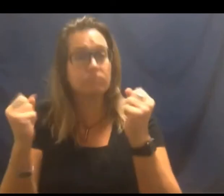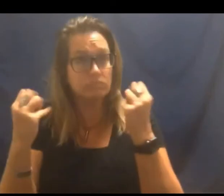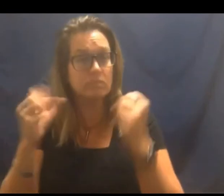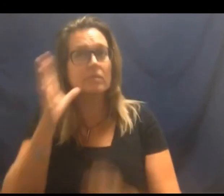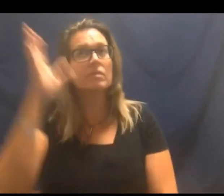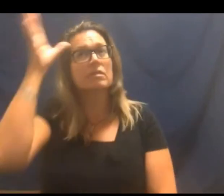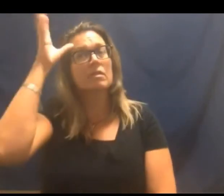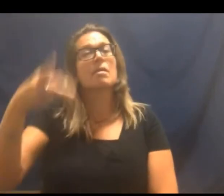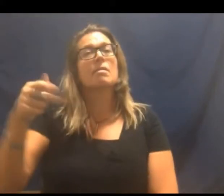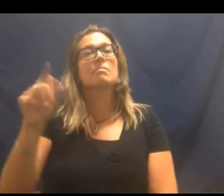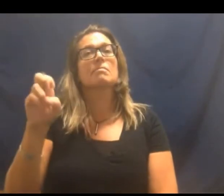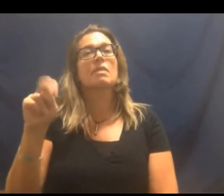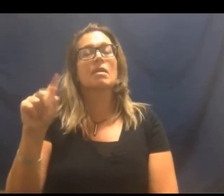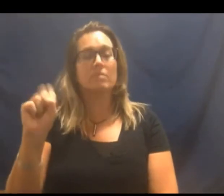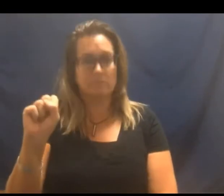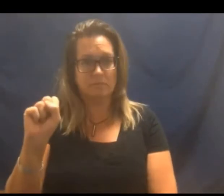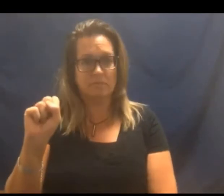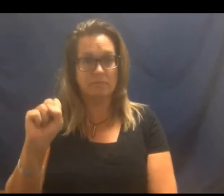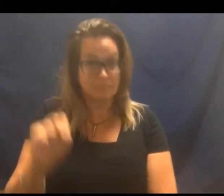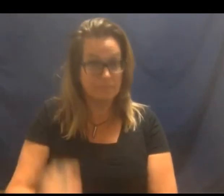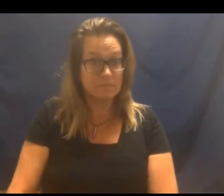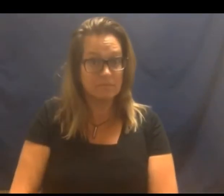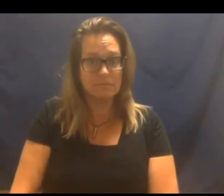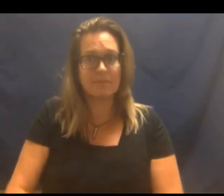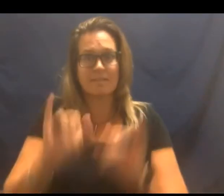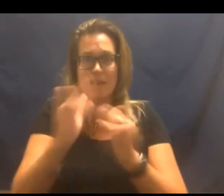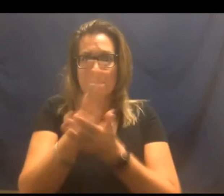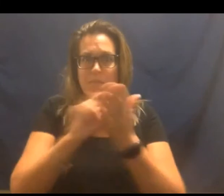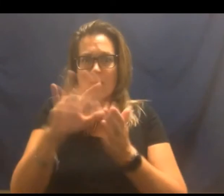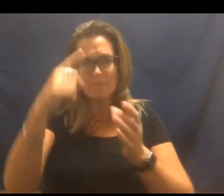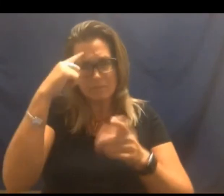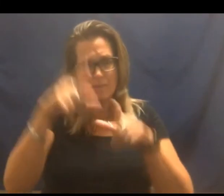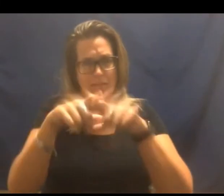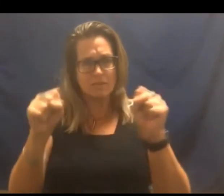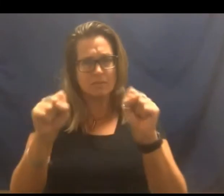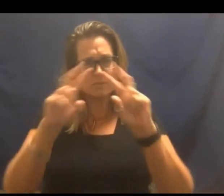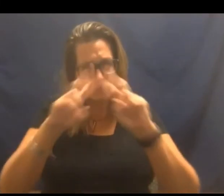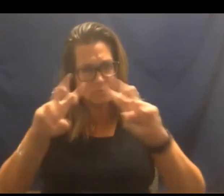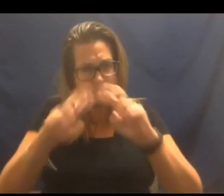FATHER and that's equivocal to the sign PARENTS. And that's what I want